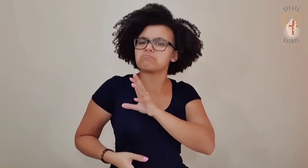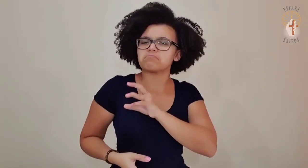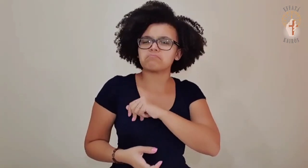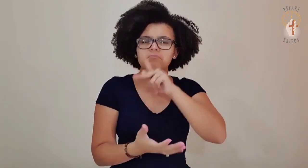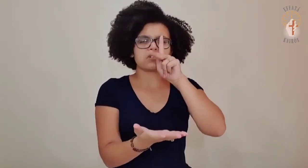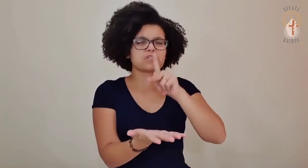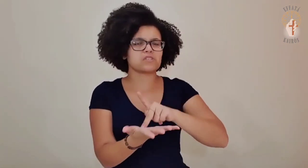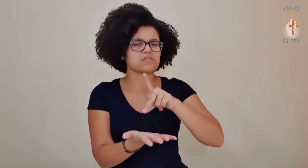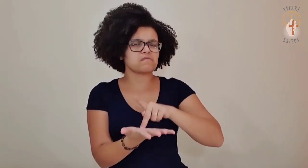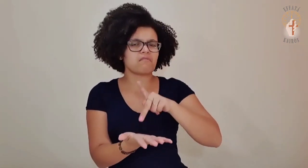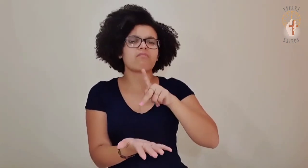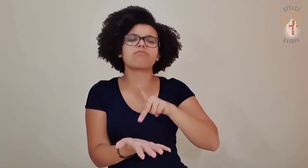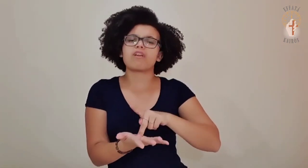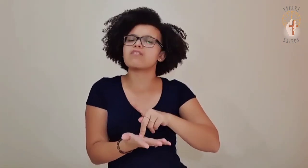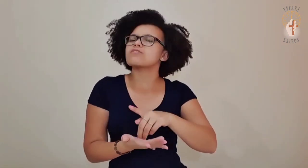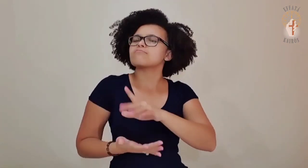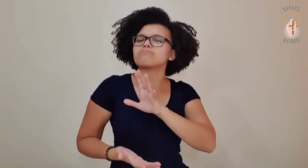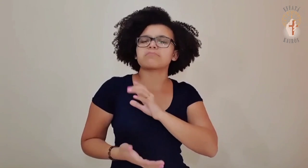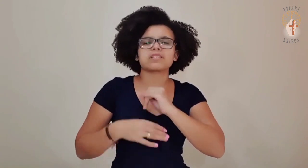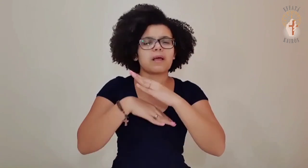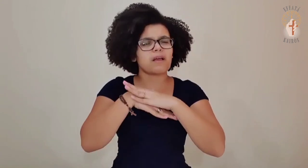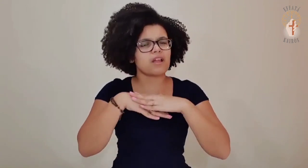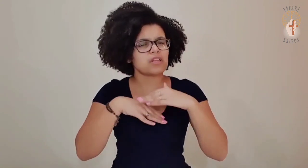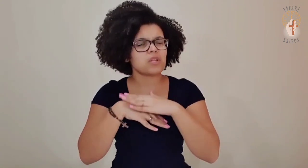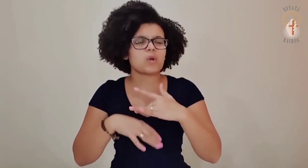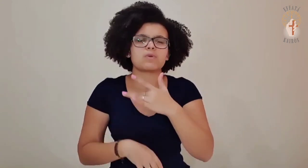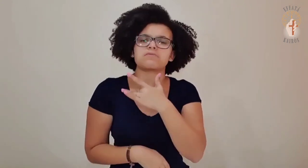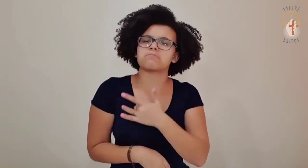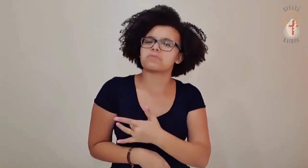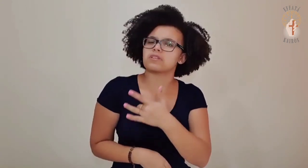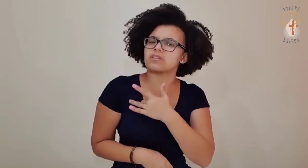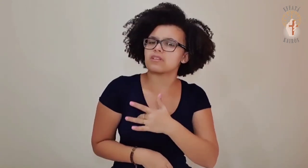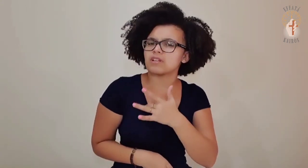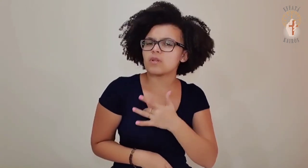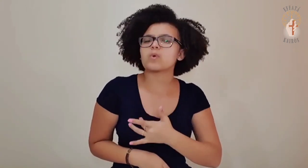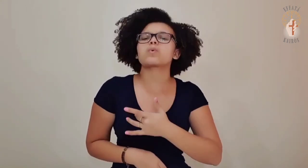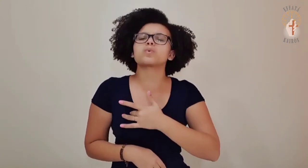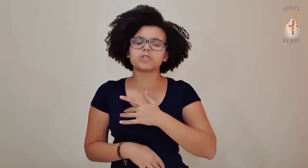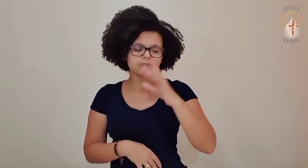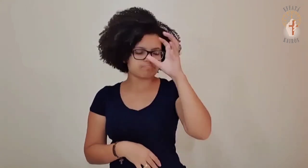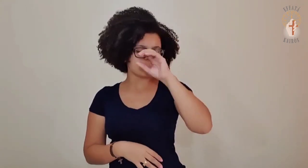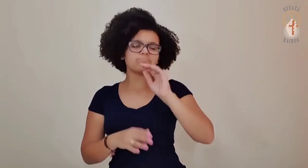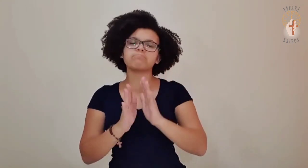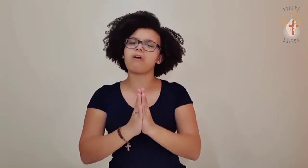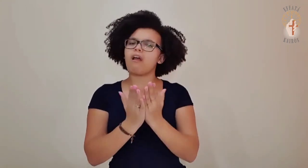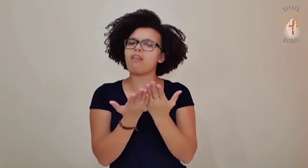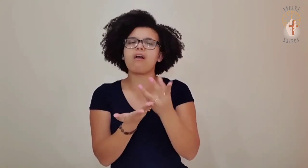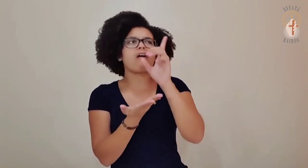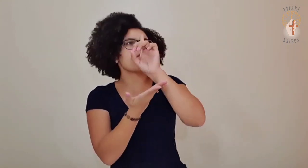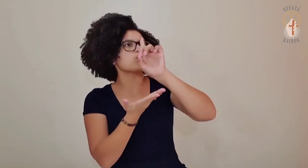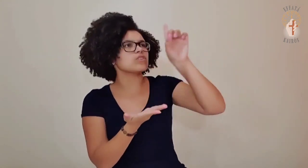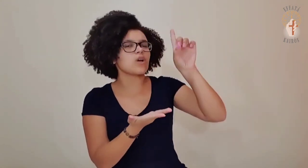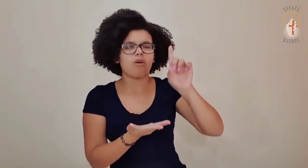truth, love and knowledge of the Word of God.